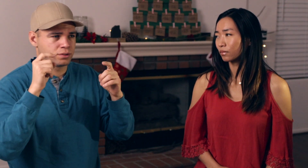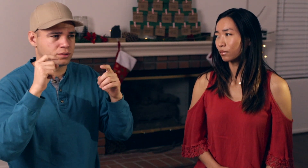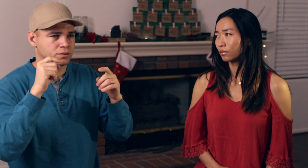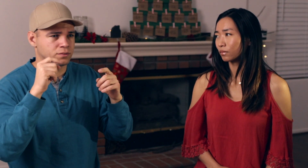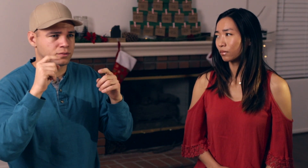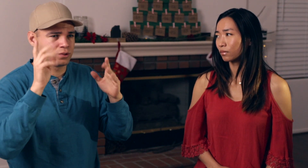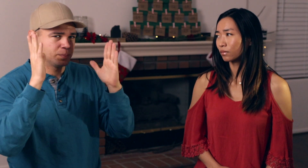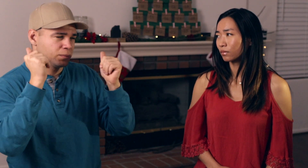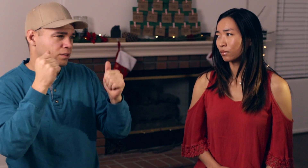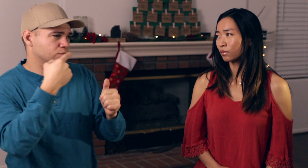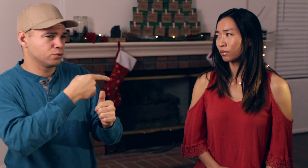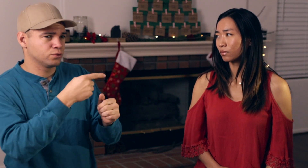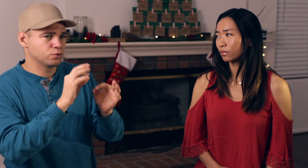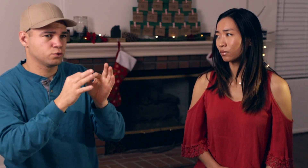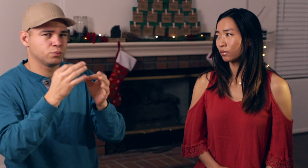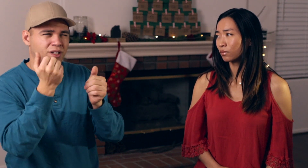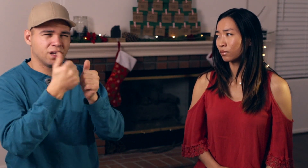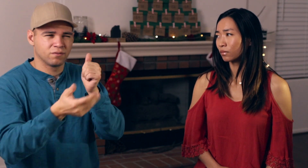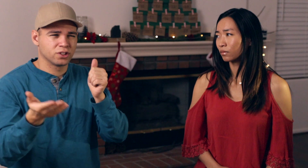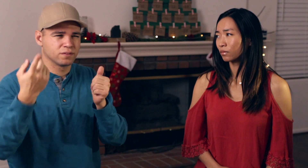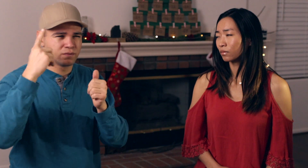while she's trying to hang out with family